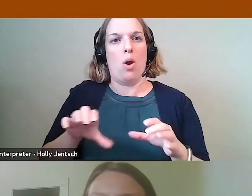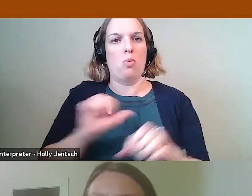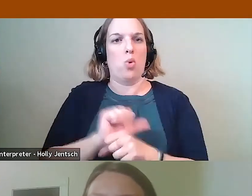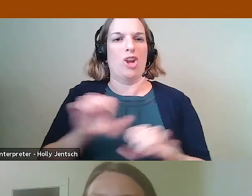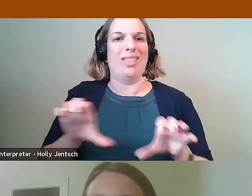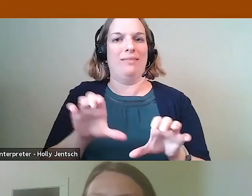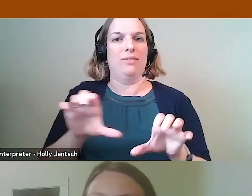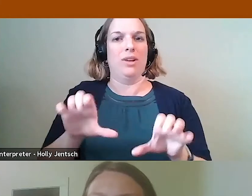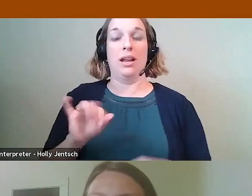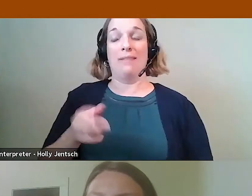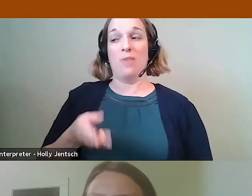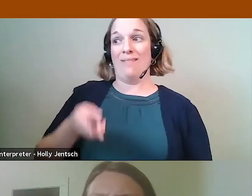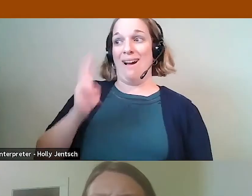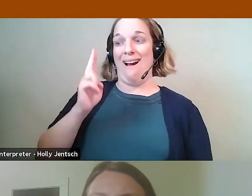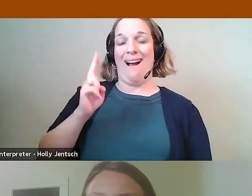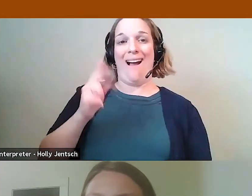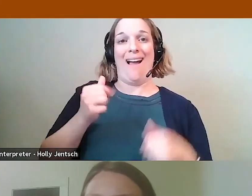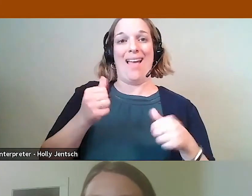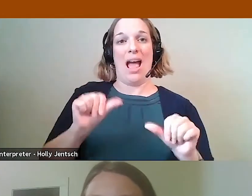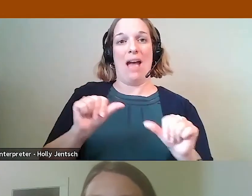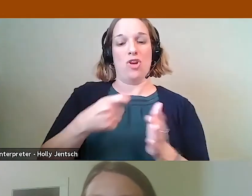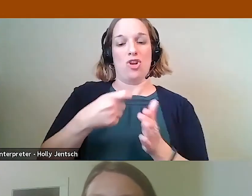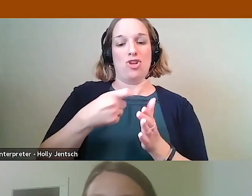but you're seeing none of the deliverables being finished